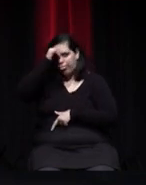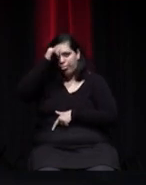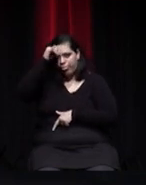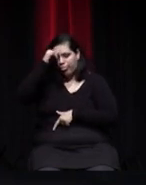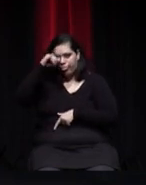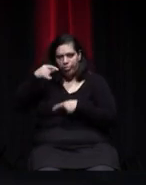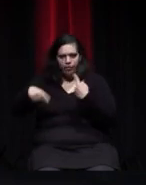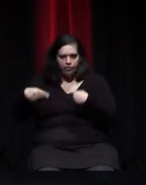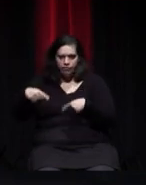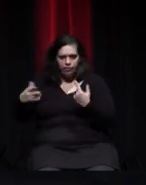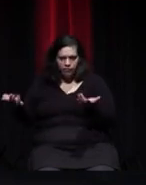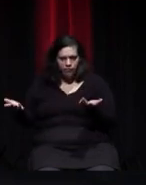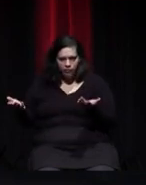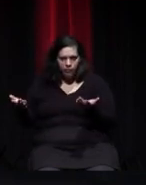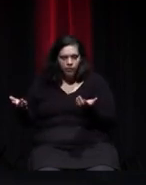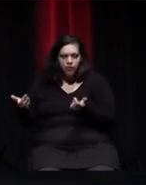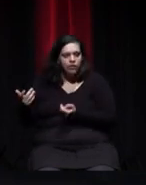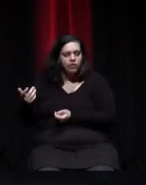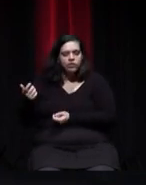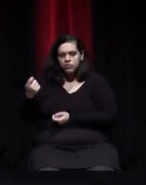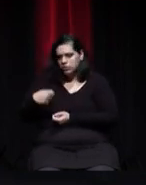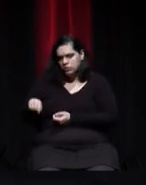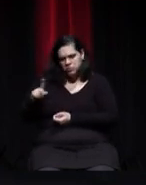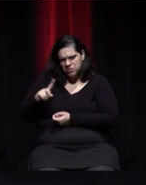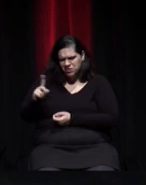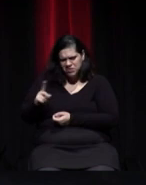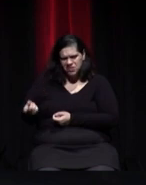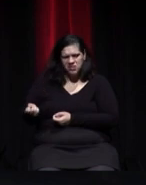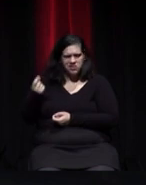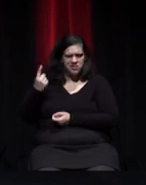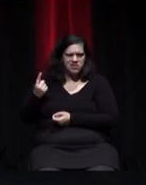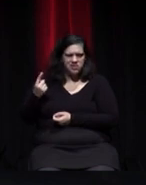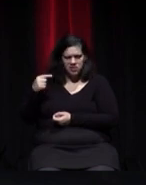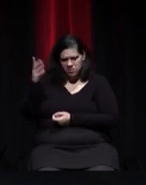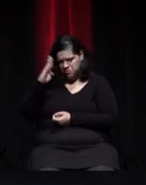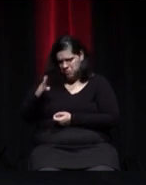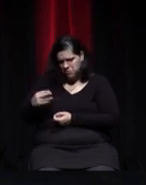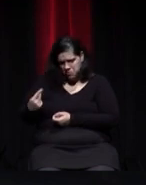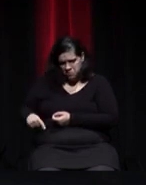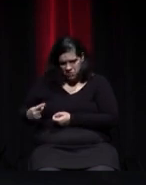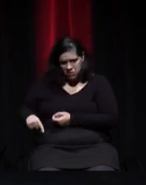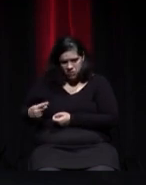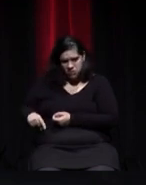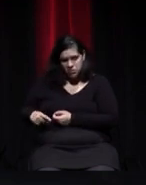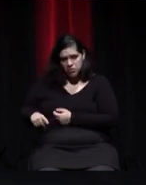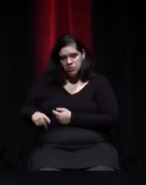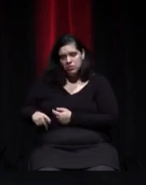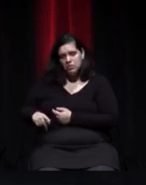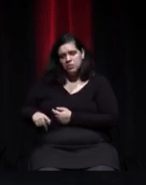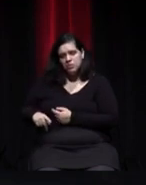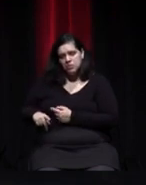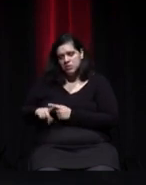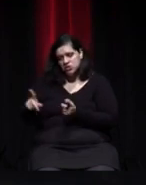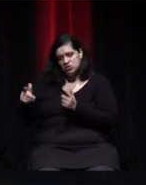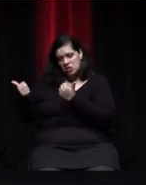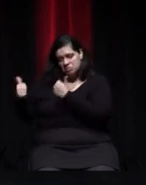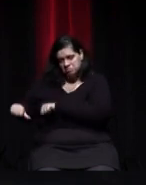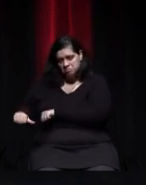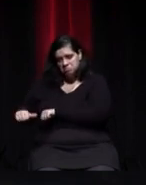It isn't necessary, is a weird thing from Brazil, it's fallen flat, maybe there's a comeback in the constitution,